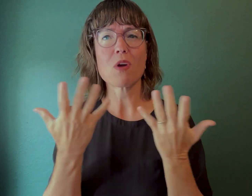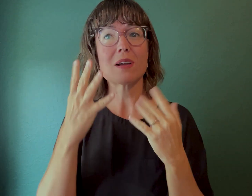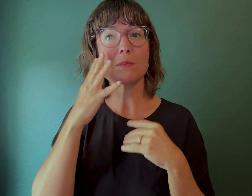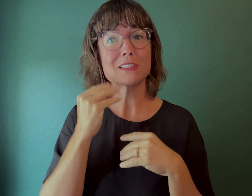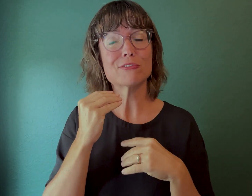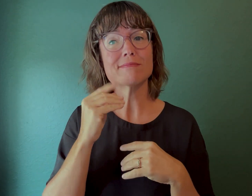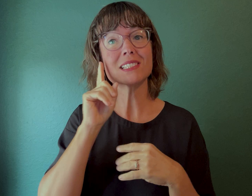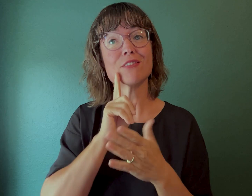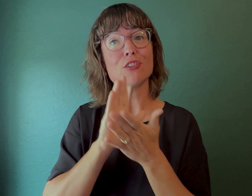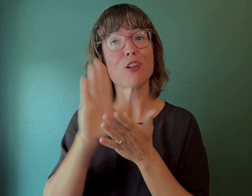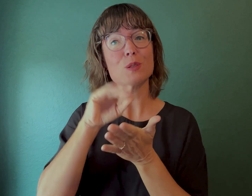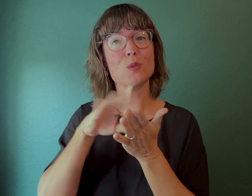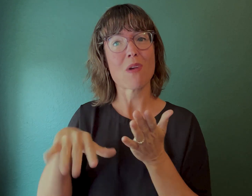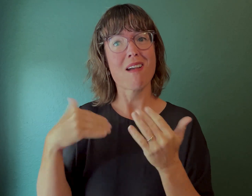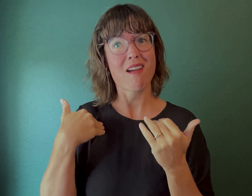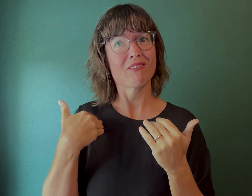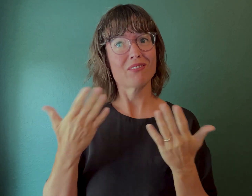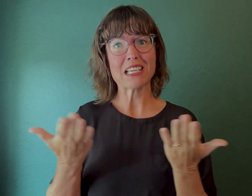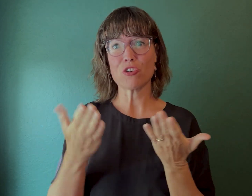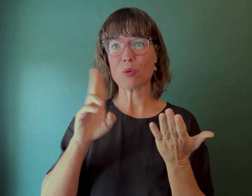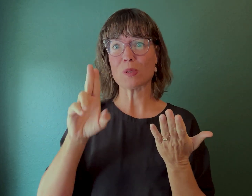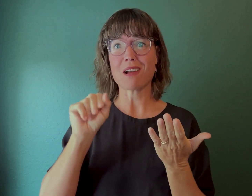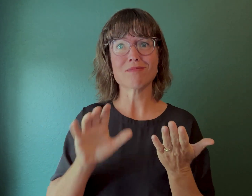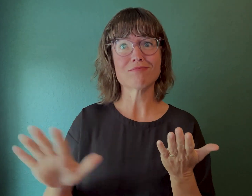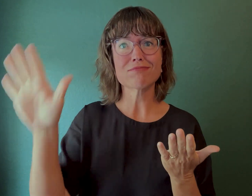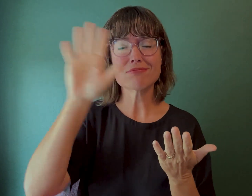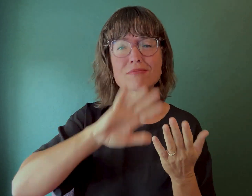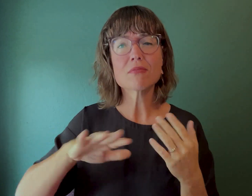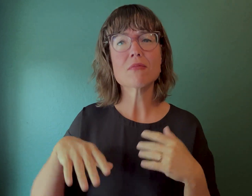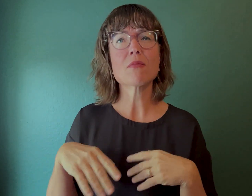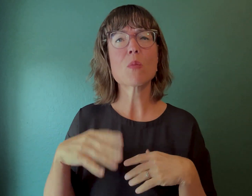the experiences of deaf college students throughout the U.S.,